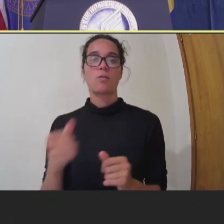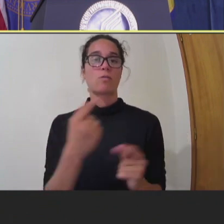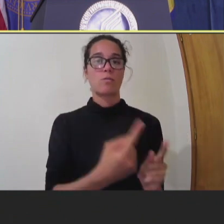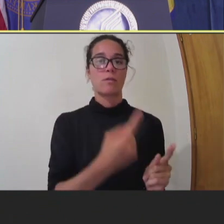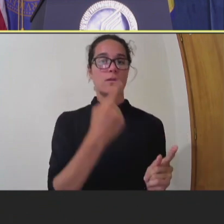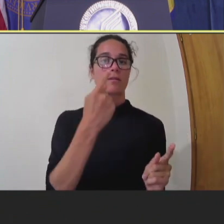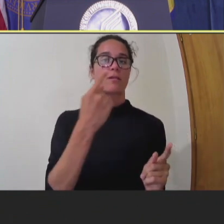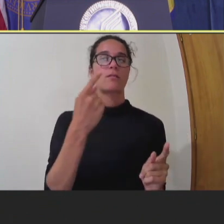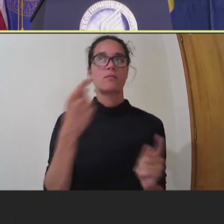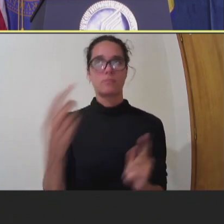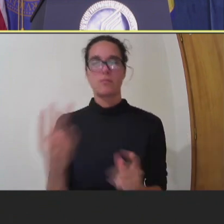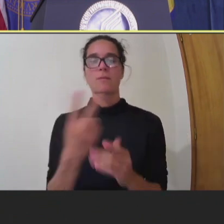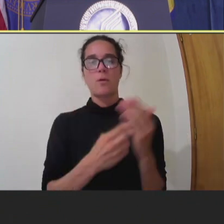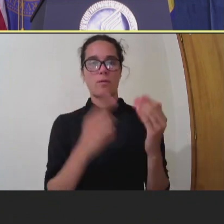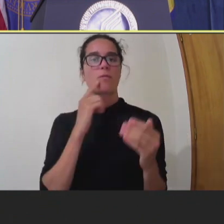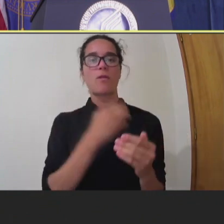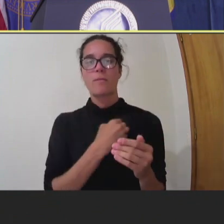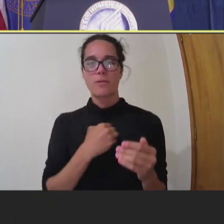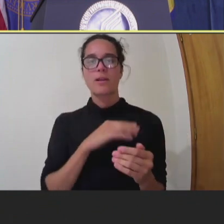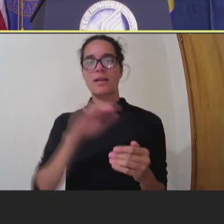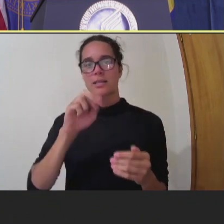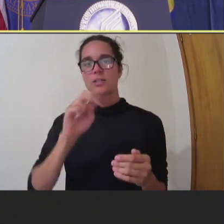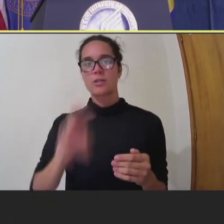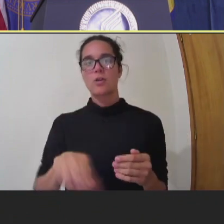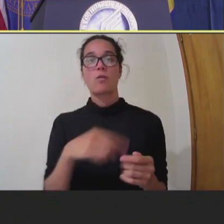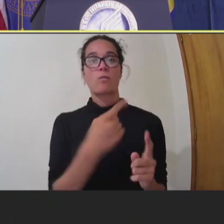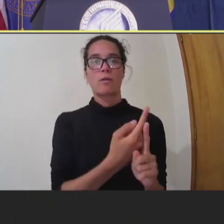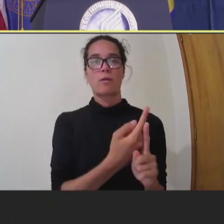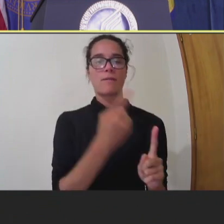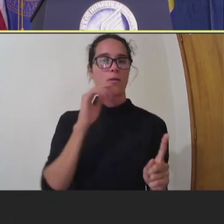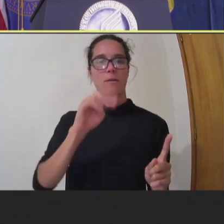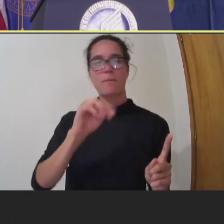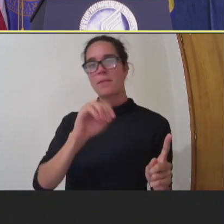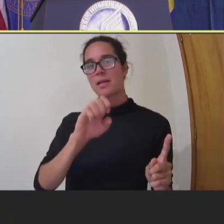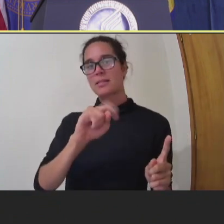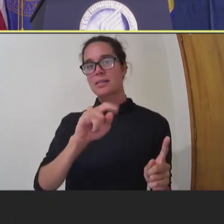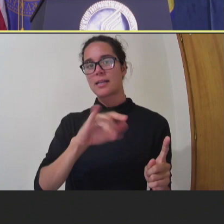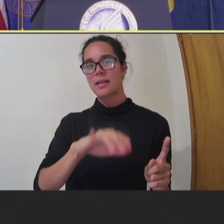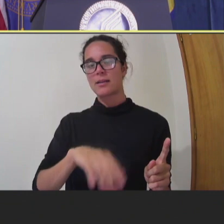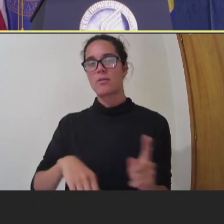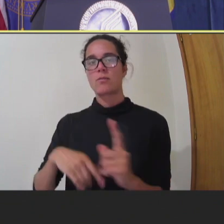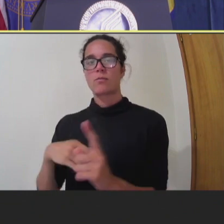for metastatic triple-negative breast cancer and in another for hormone receptor-positive